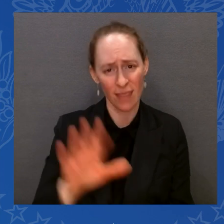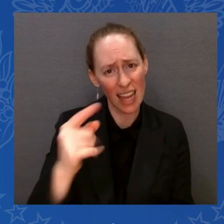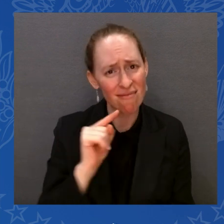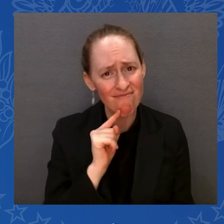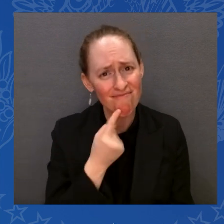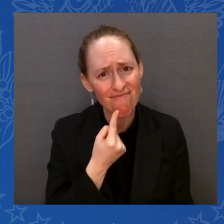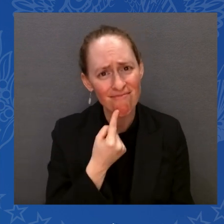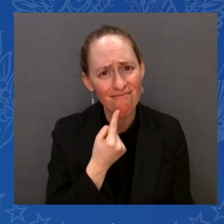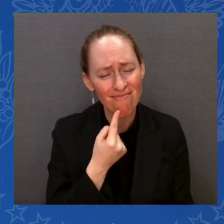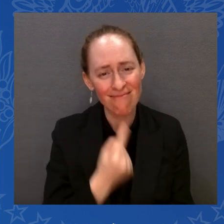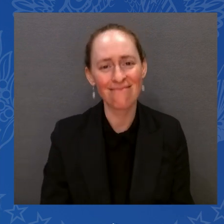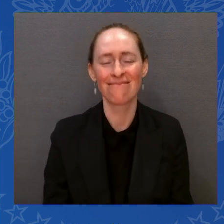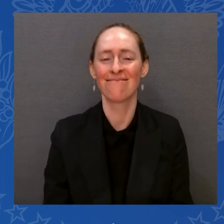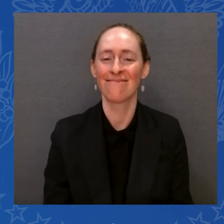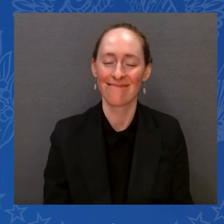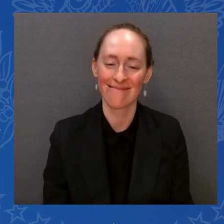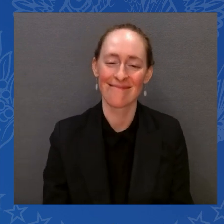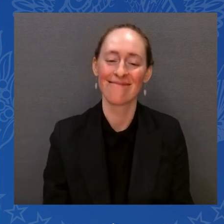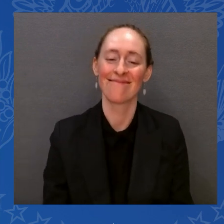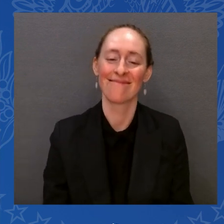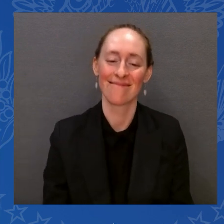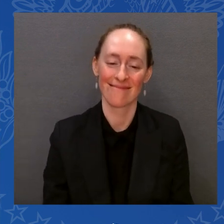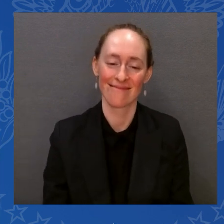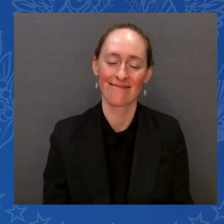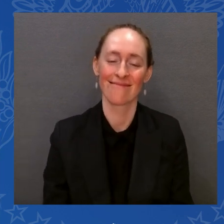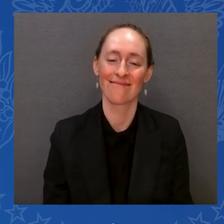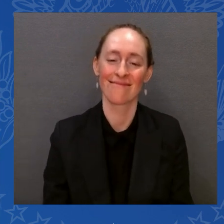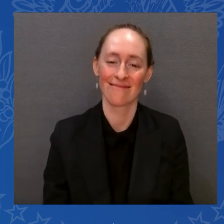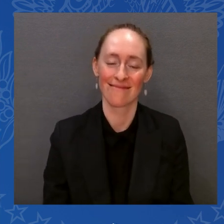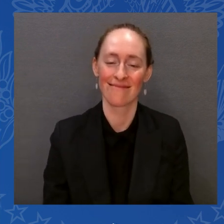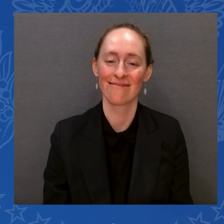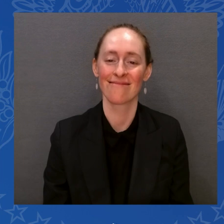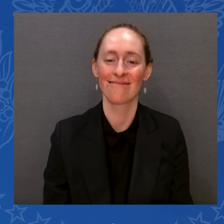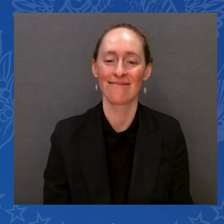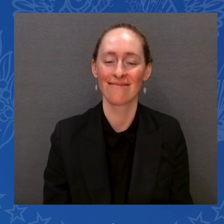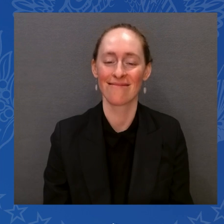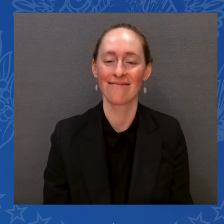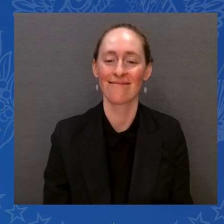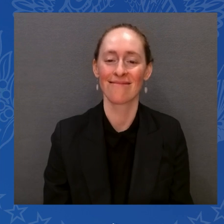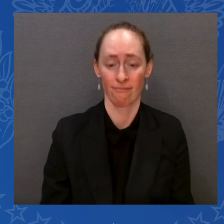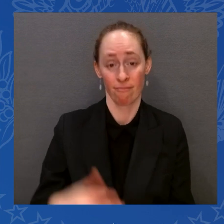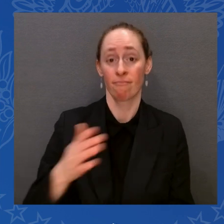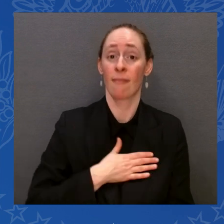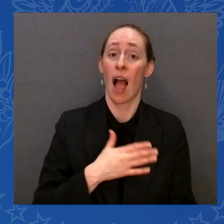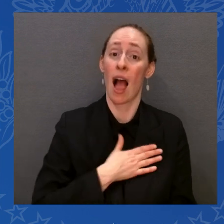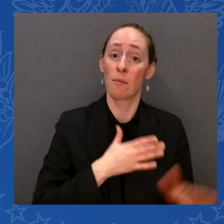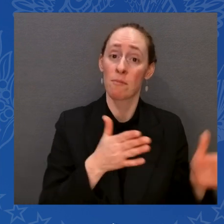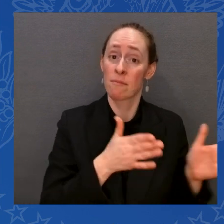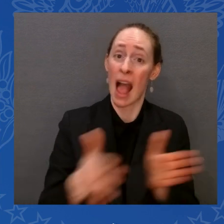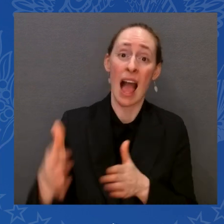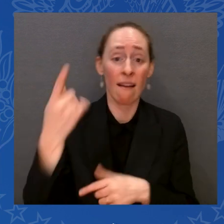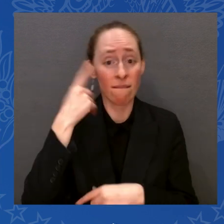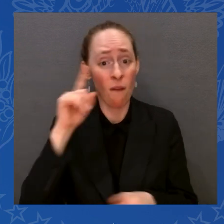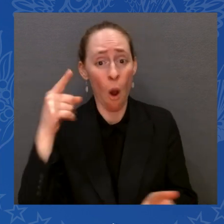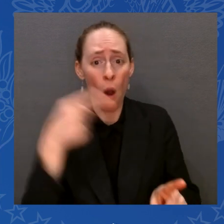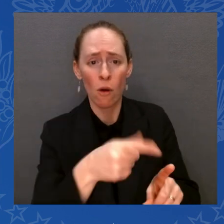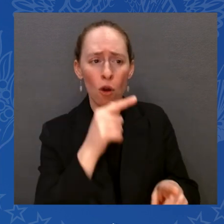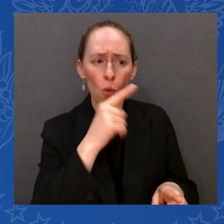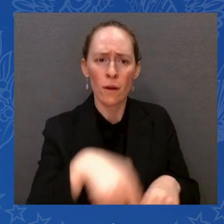My American plan -- my economic plan is for the middle- and working-class Americans that get up every morning and go to work and bust their necks